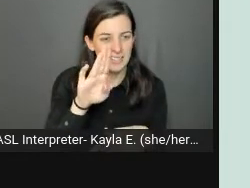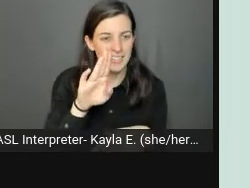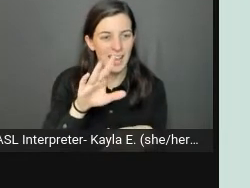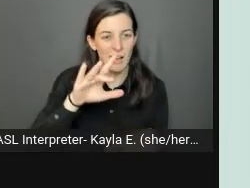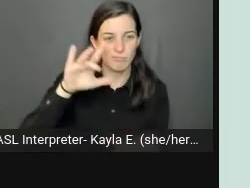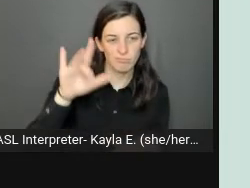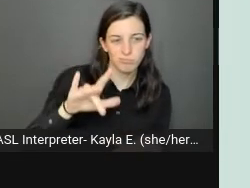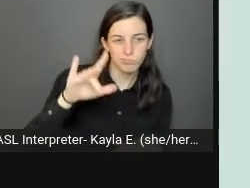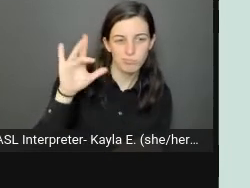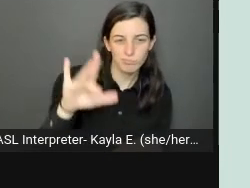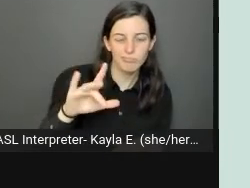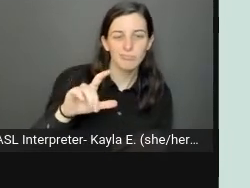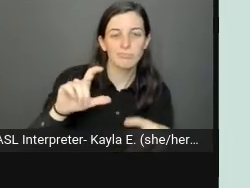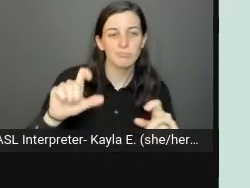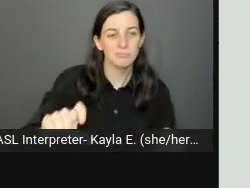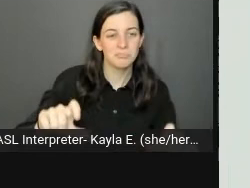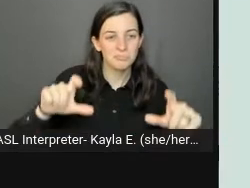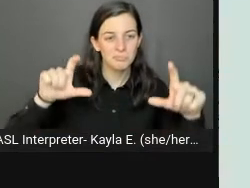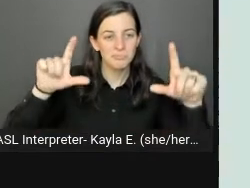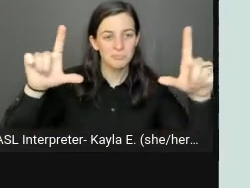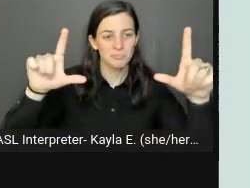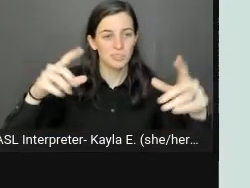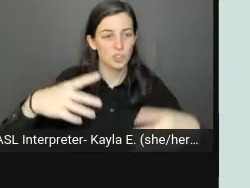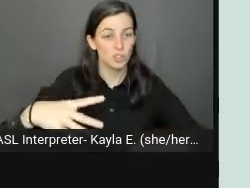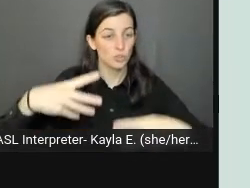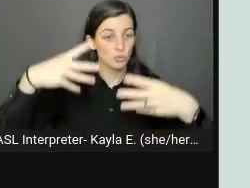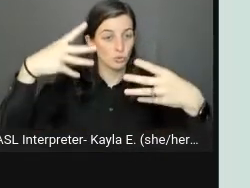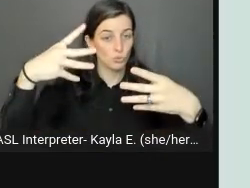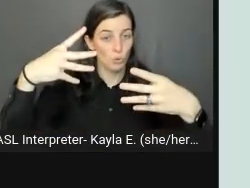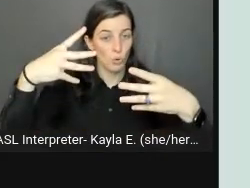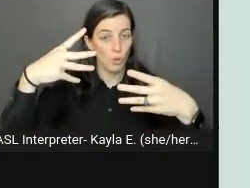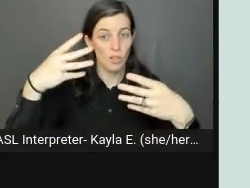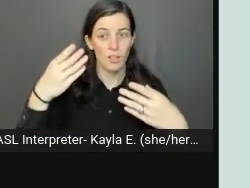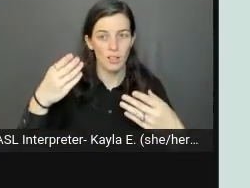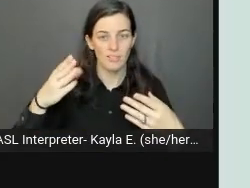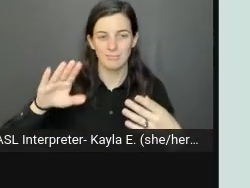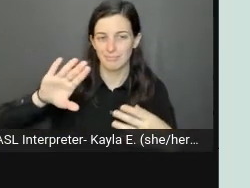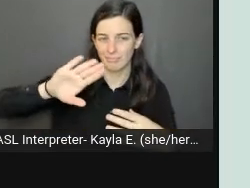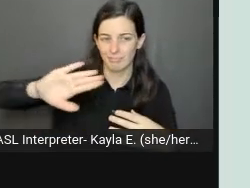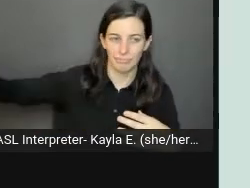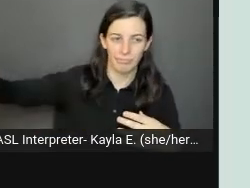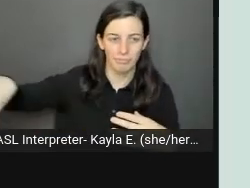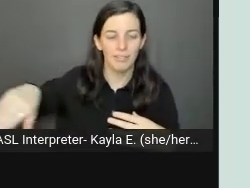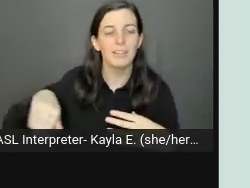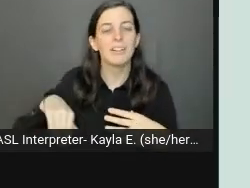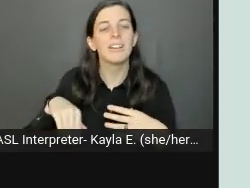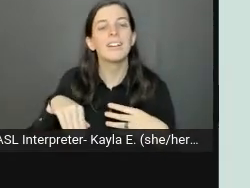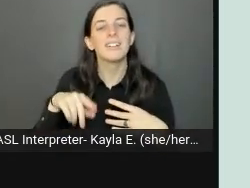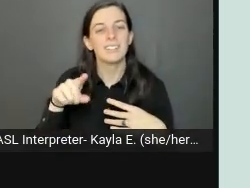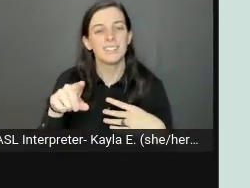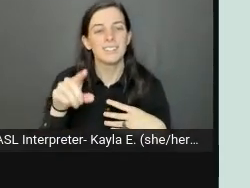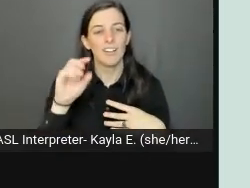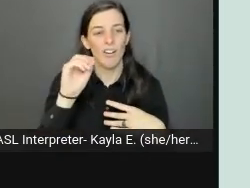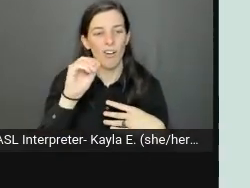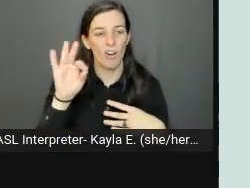What's next on the page is-- actually we'll get rid of that-- is this offset with lightbox block where I can do,